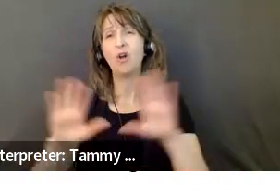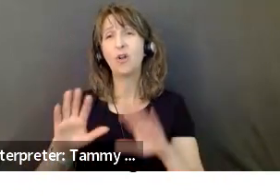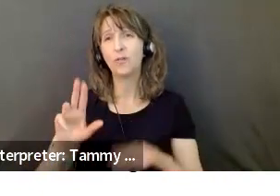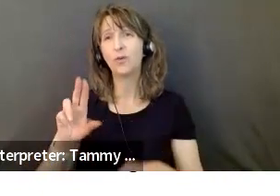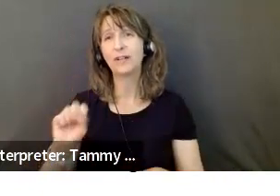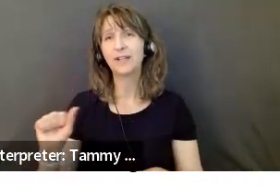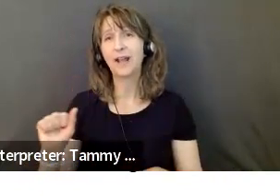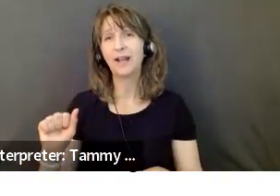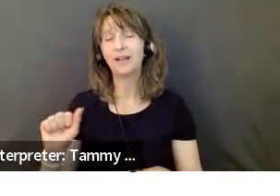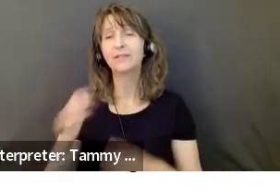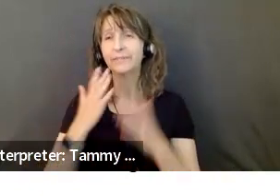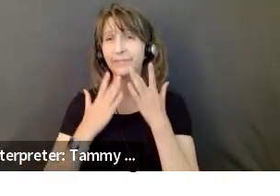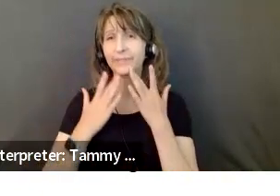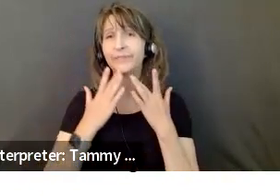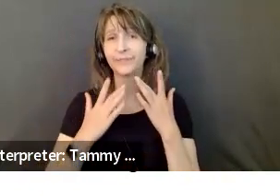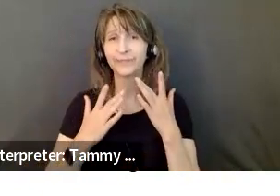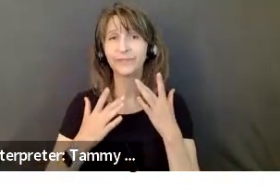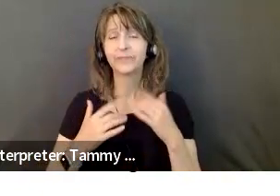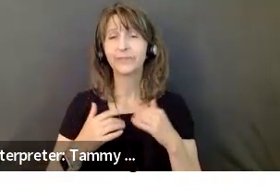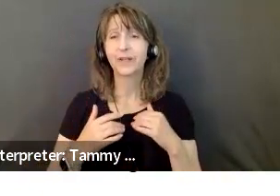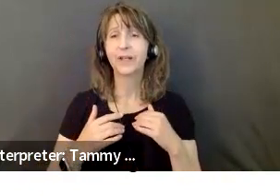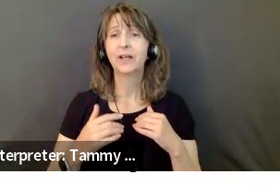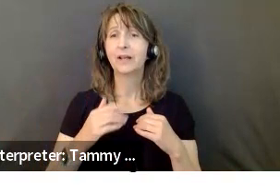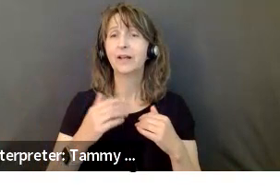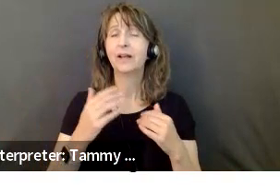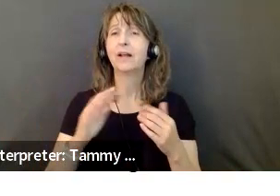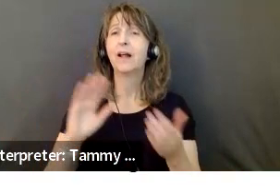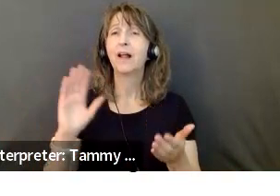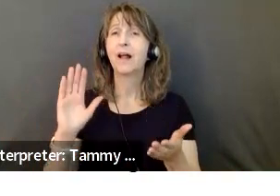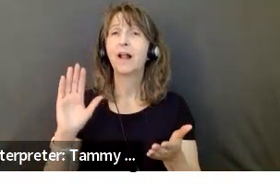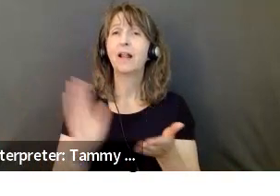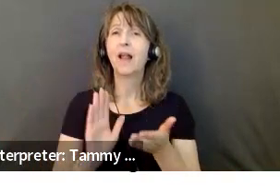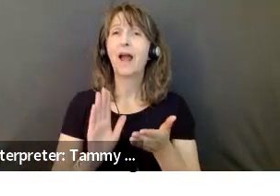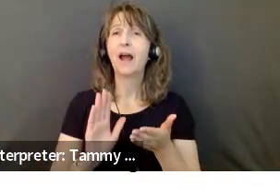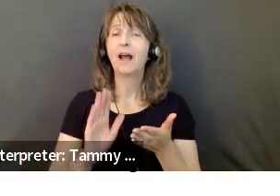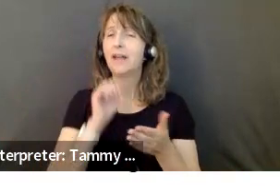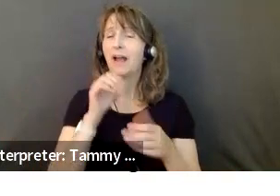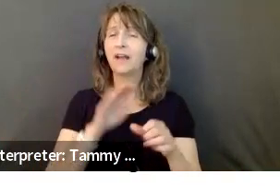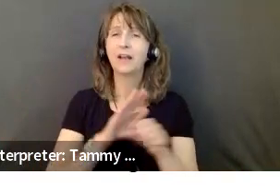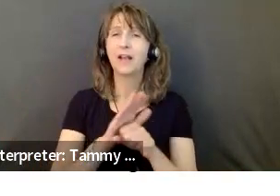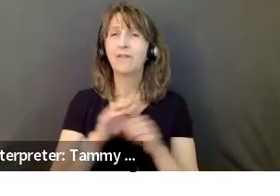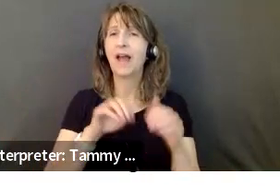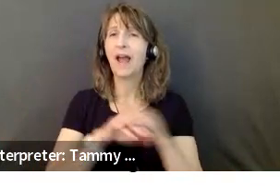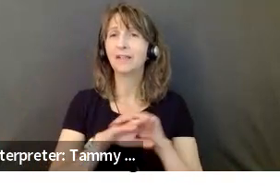Then, than most other states and having a lack of access to providers, but we also need to train.